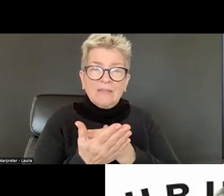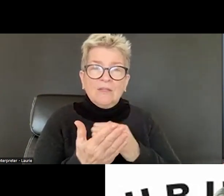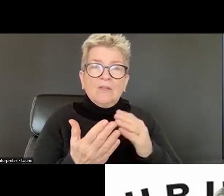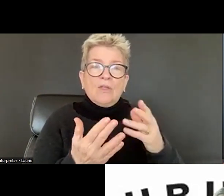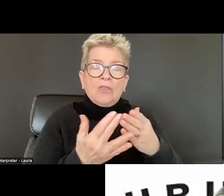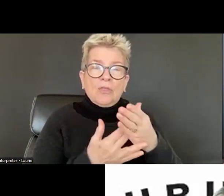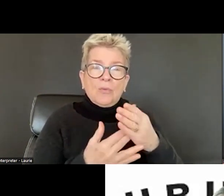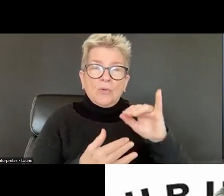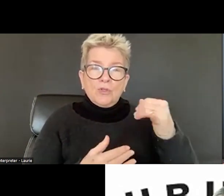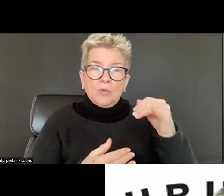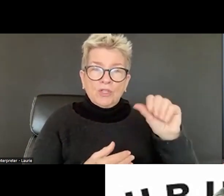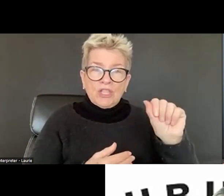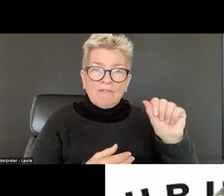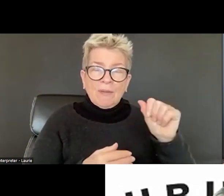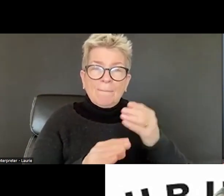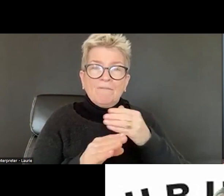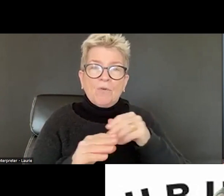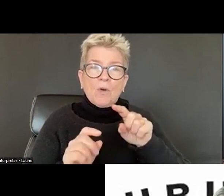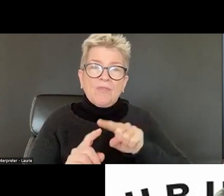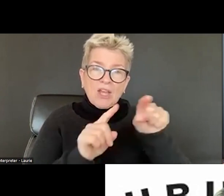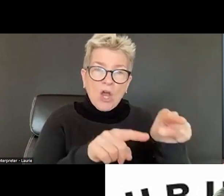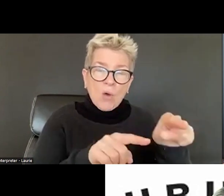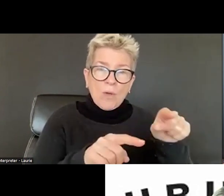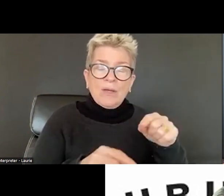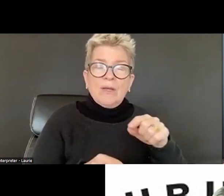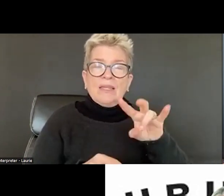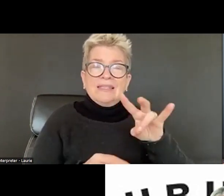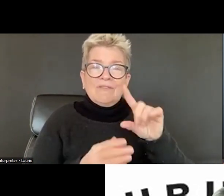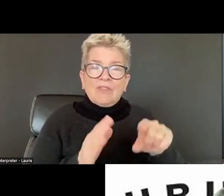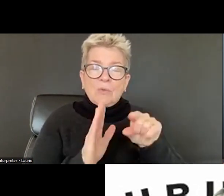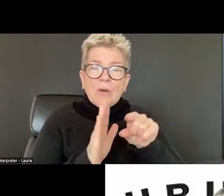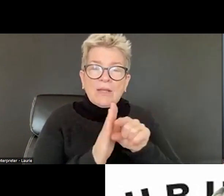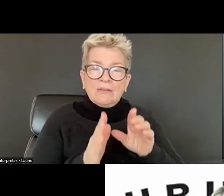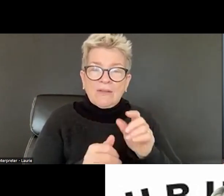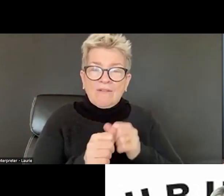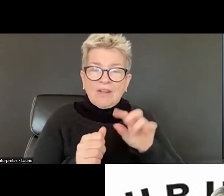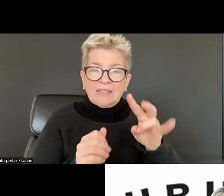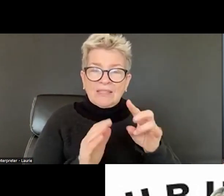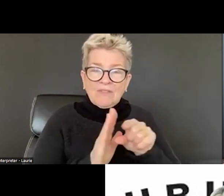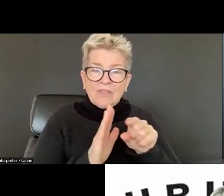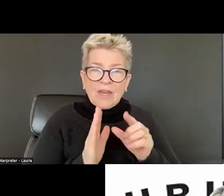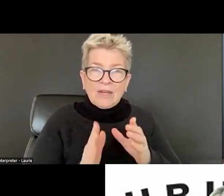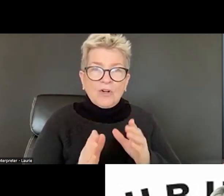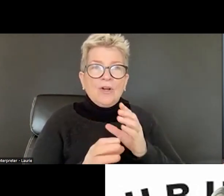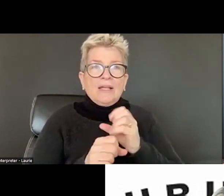students attend a field trip so seventh graders now every seventh grader gets those 10 hours of